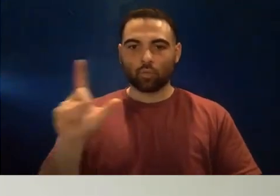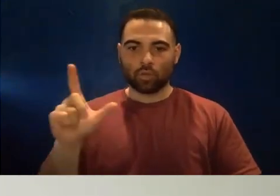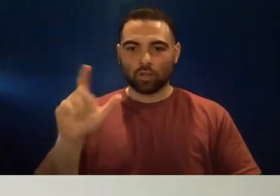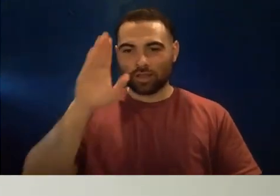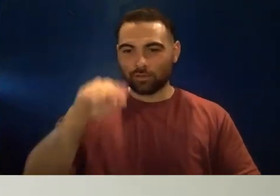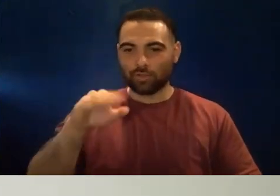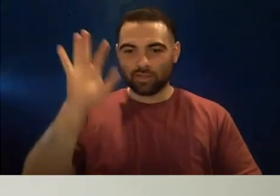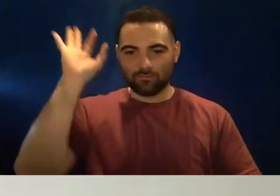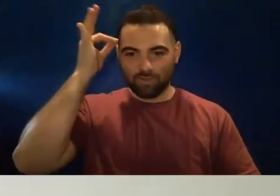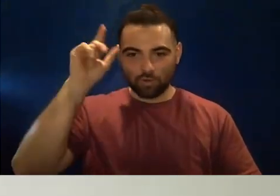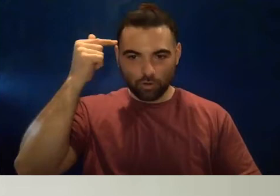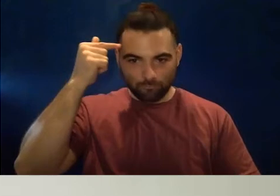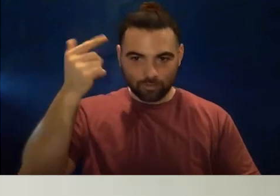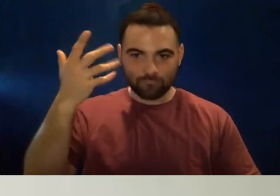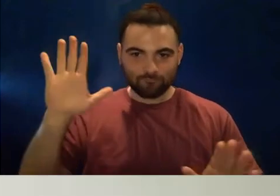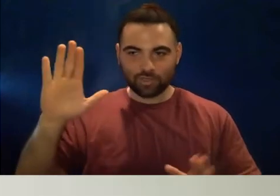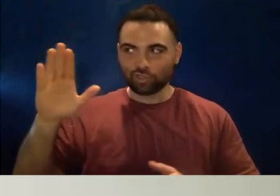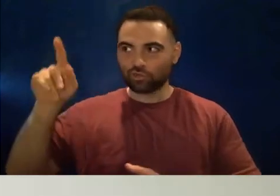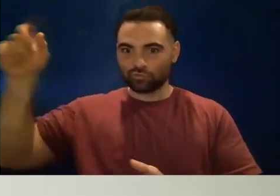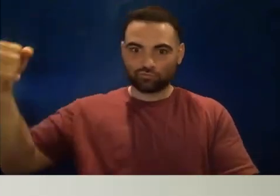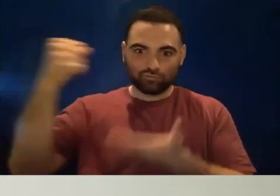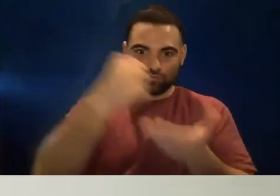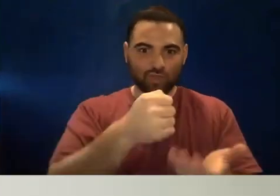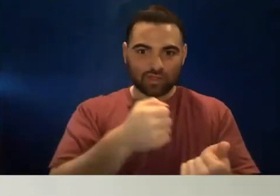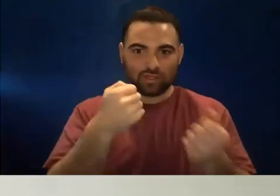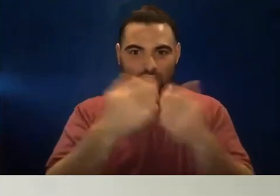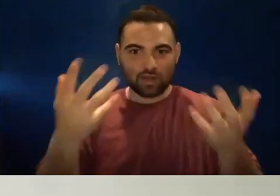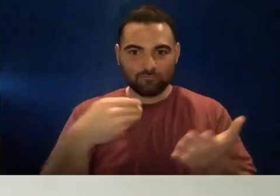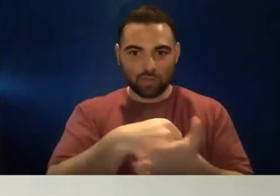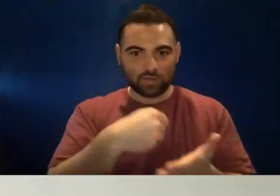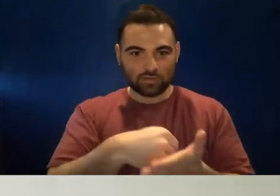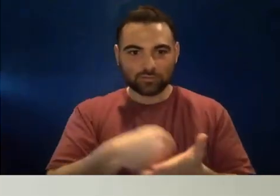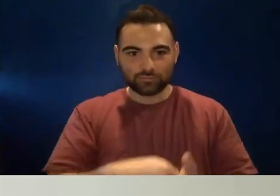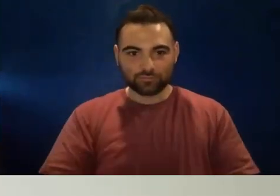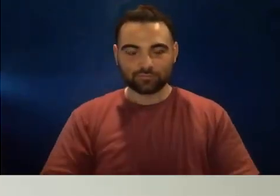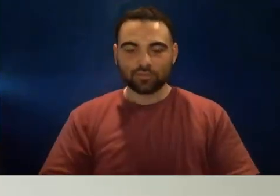has given the MTA a lot of money in the last year. Some of it was emergency funding